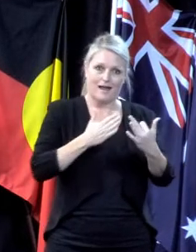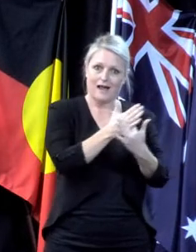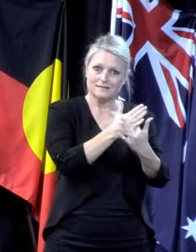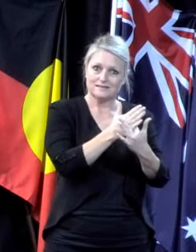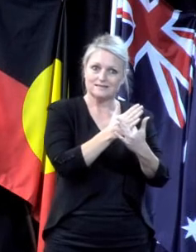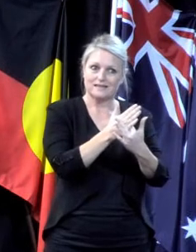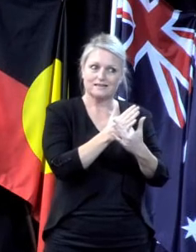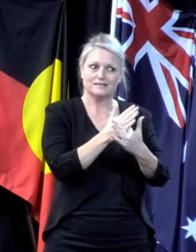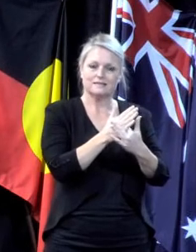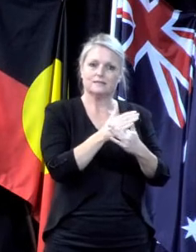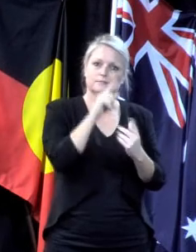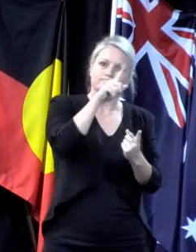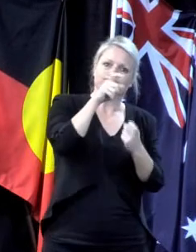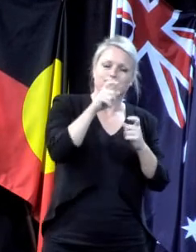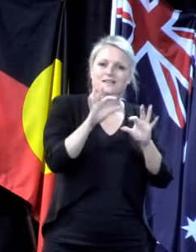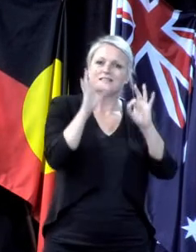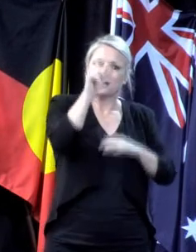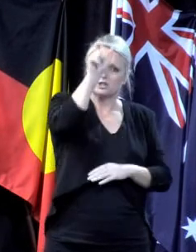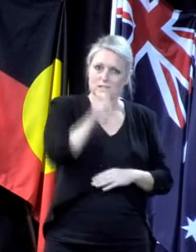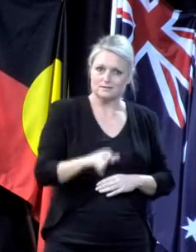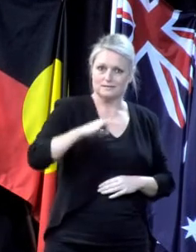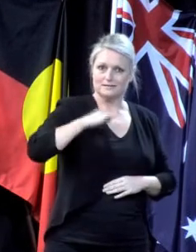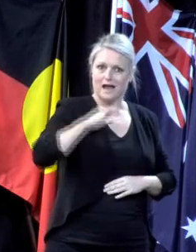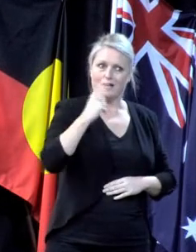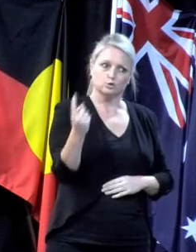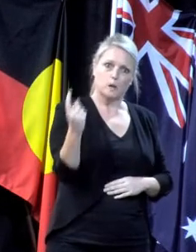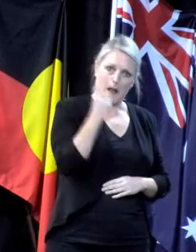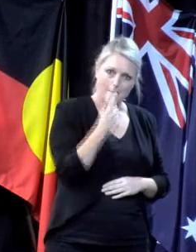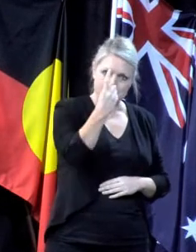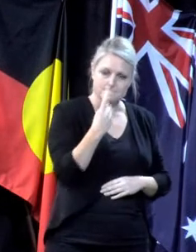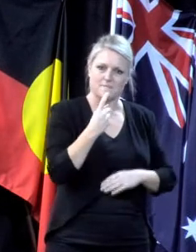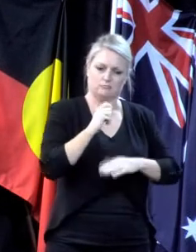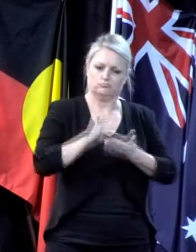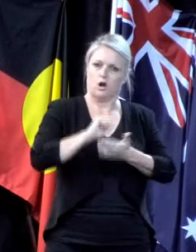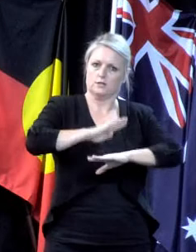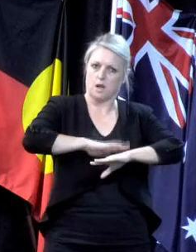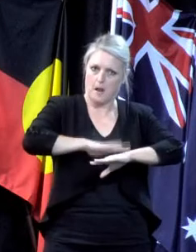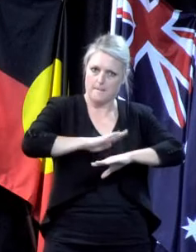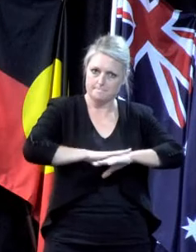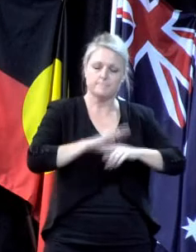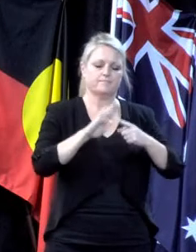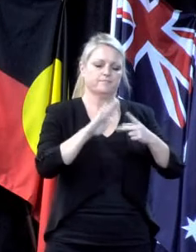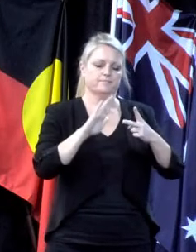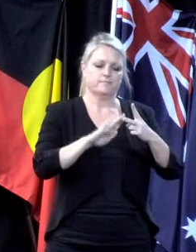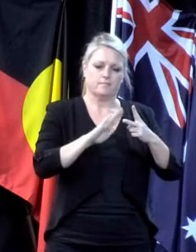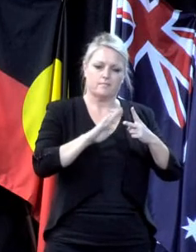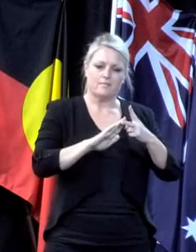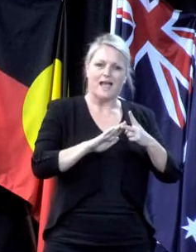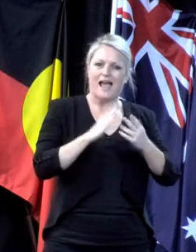in a timely manner. And restrictions on accessing some of these services for students with a disability